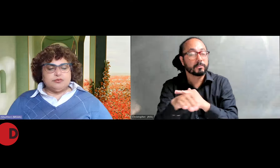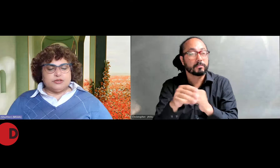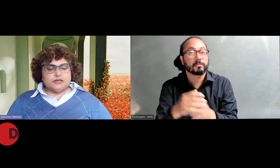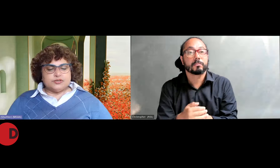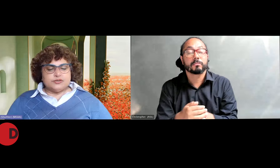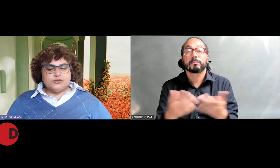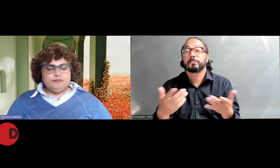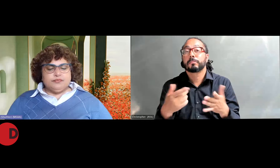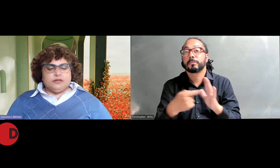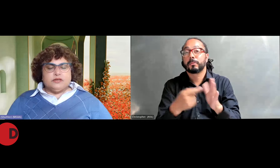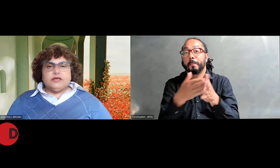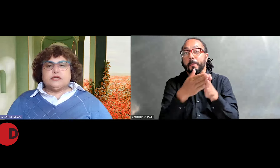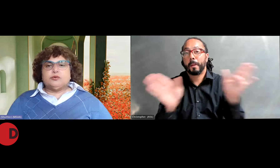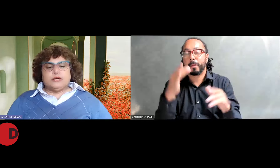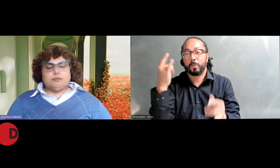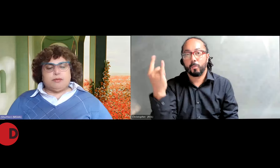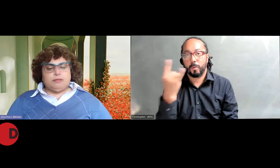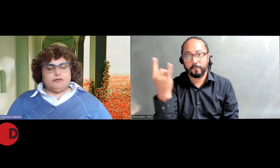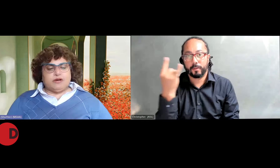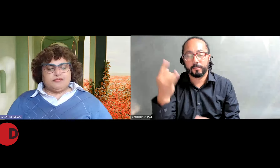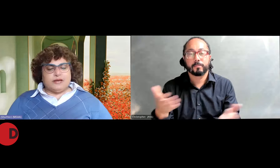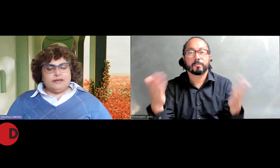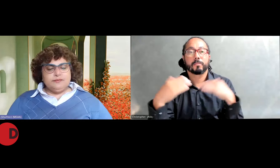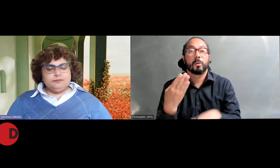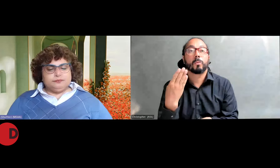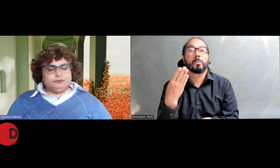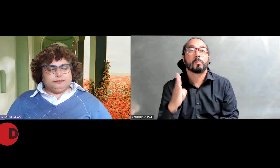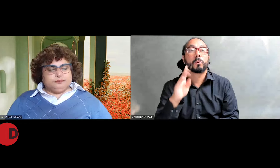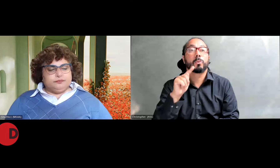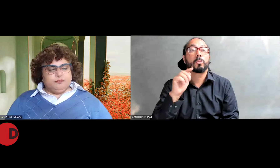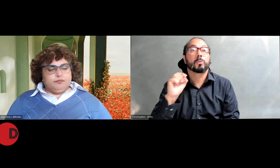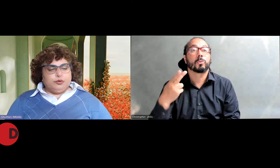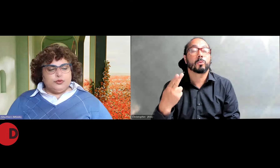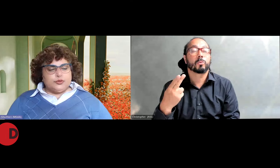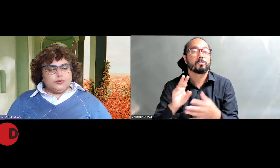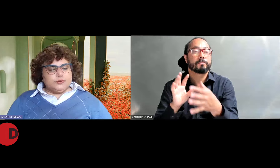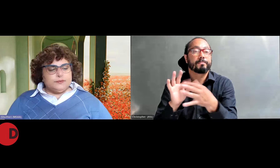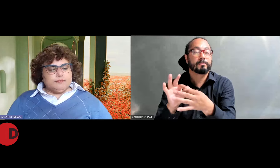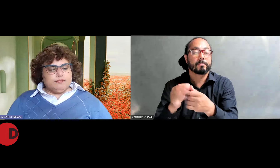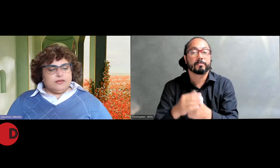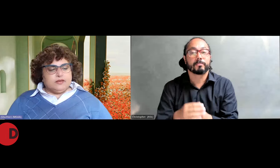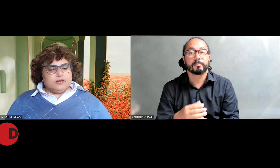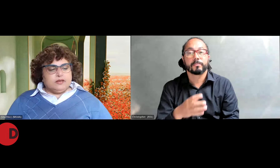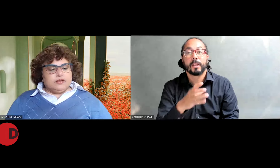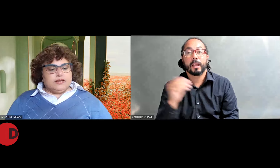including public Wi-Fi, Bluetooth and adaptive and evolving